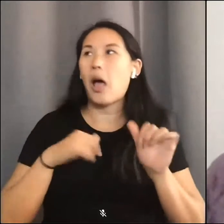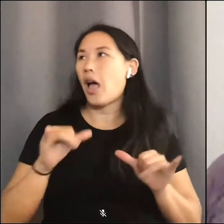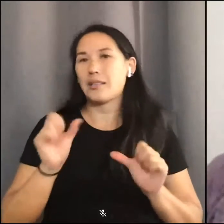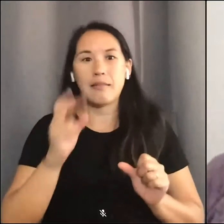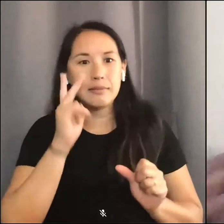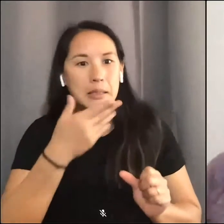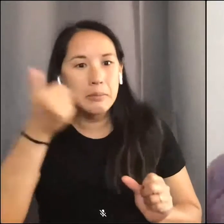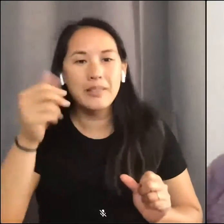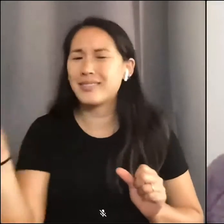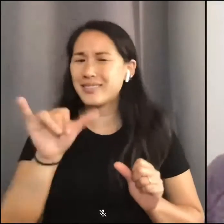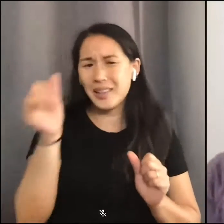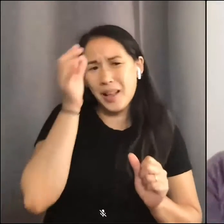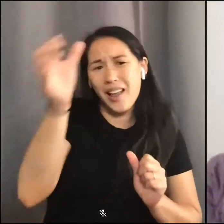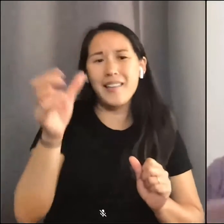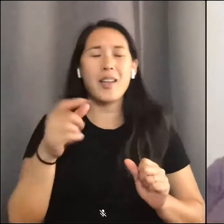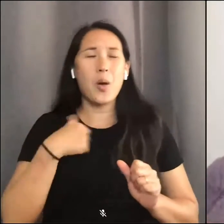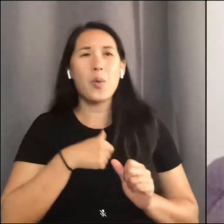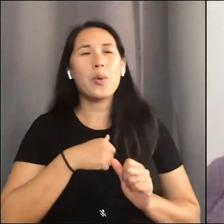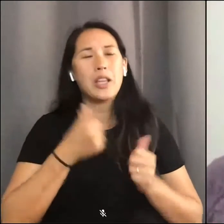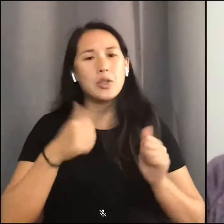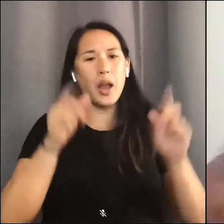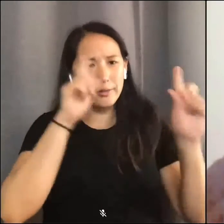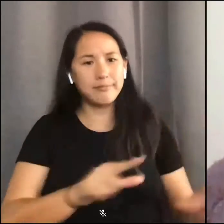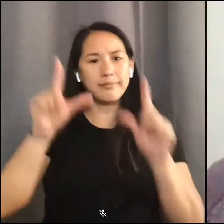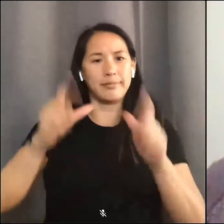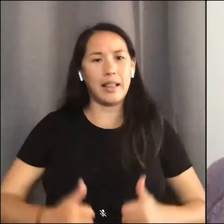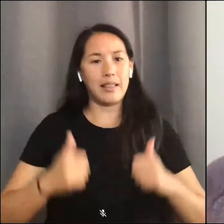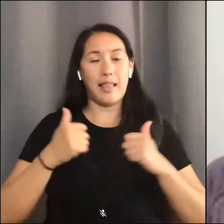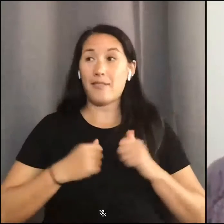same thing we're creating a new lens so first looking at your life seeing the themes the second